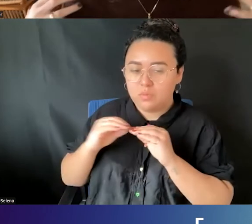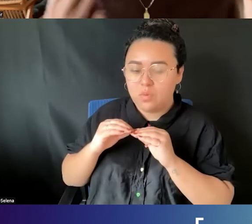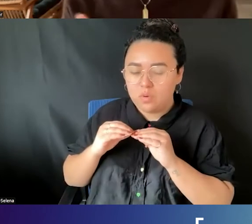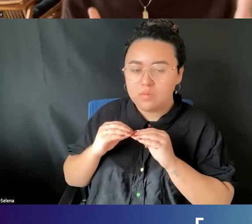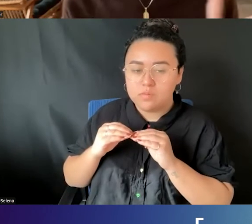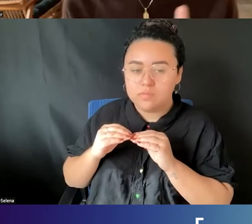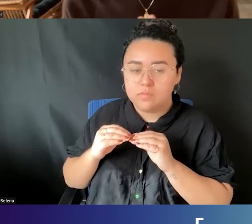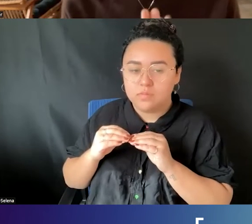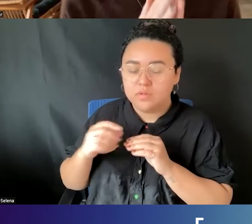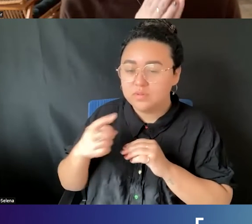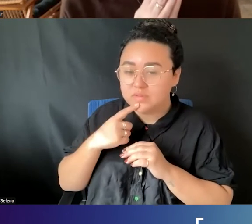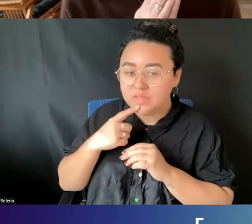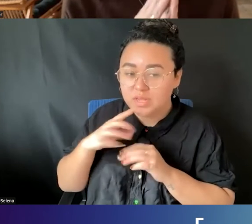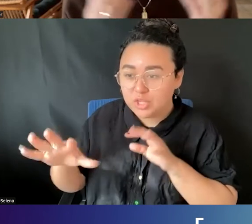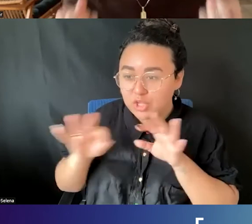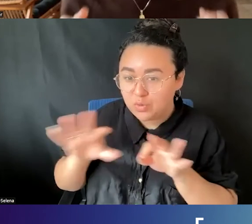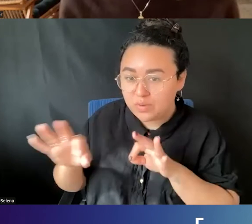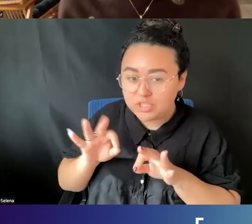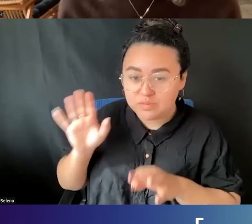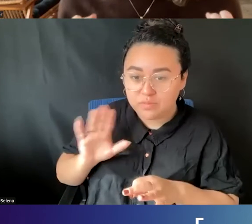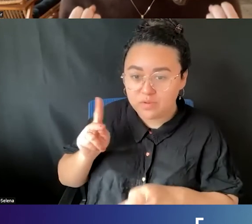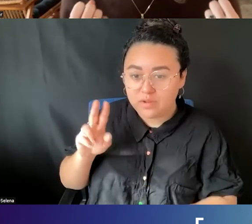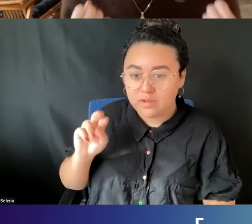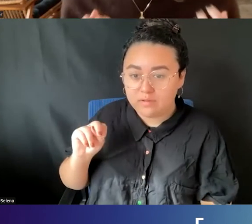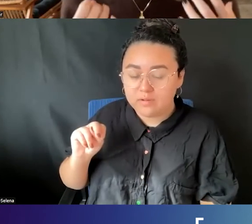you know, you said curation earlier, but I really feel like there needs to be more,